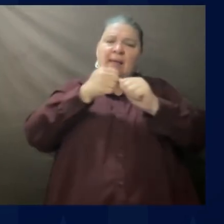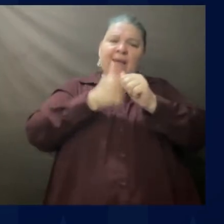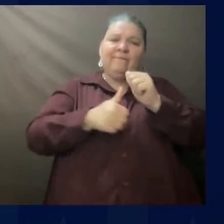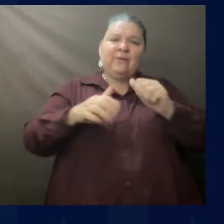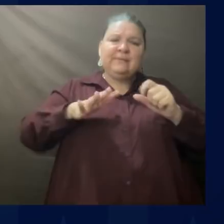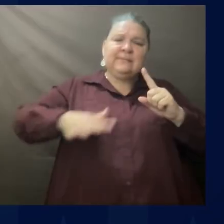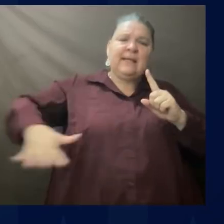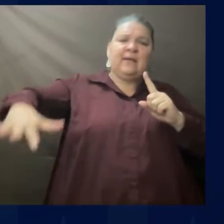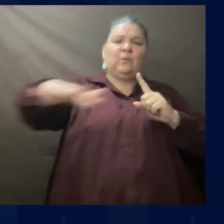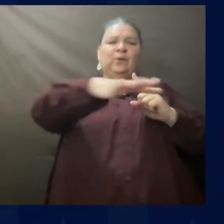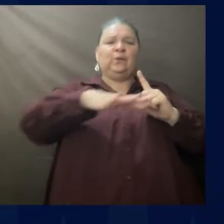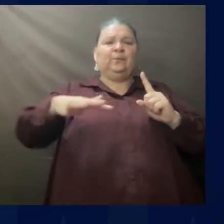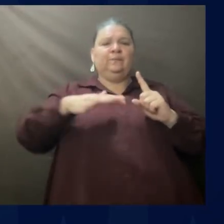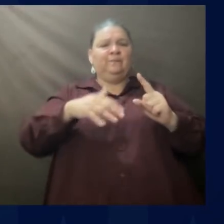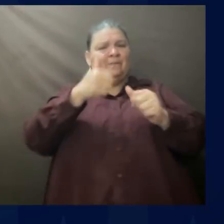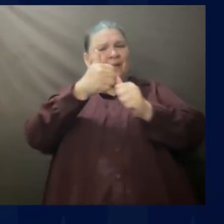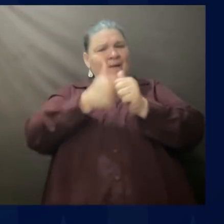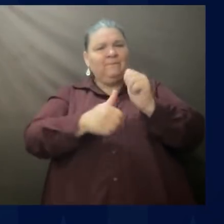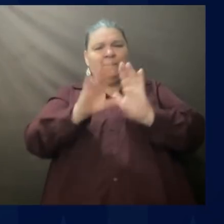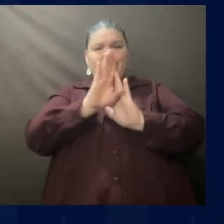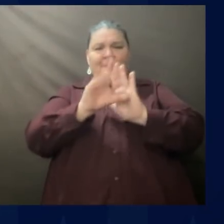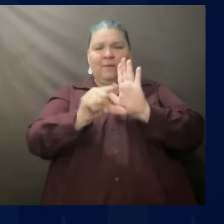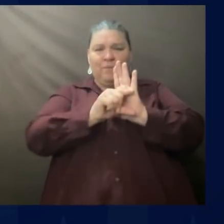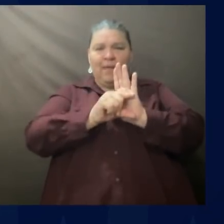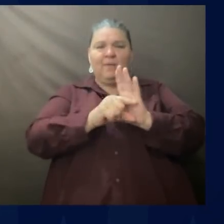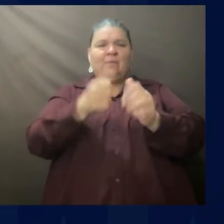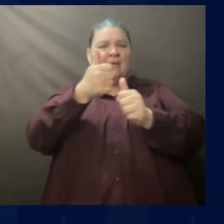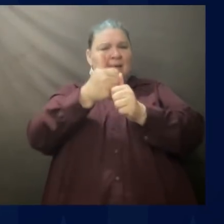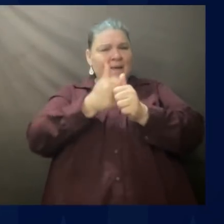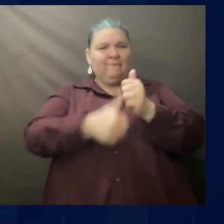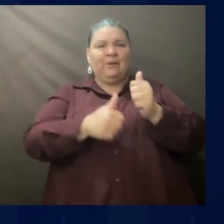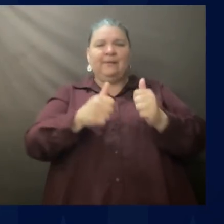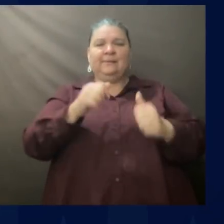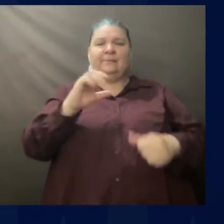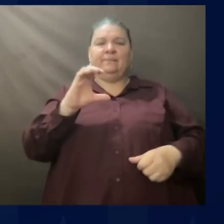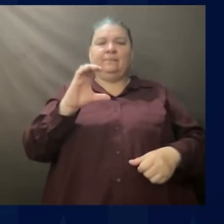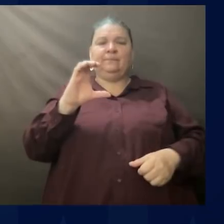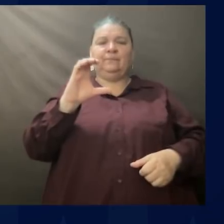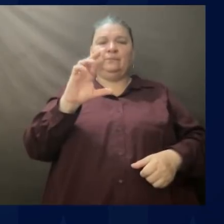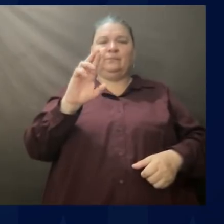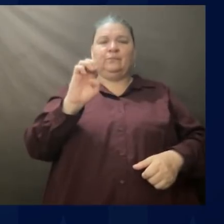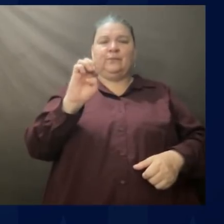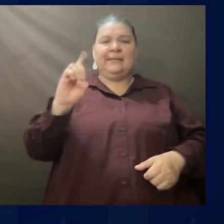But they were all patriots who loved their country who marched to defend our democracy